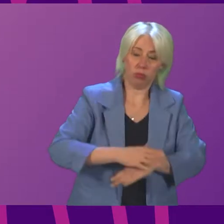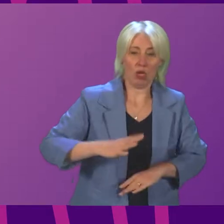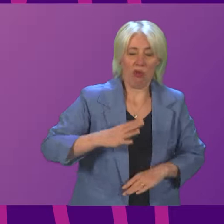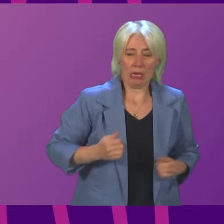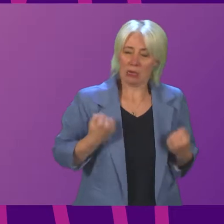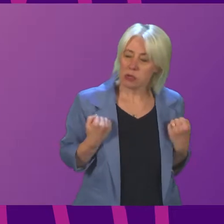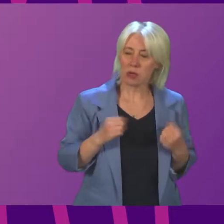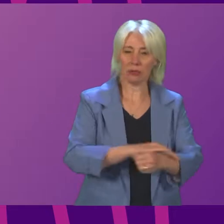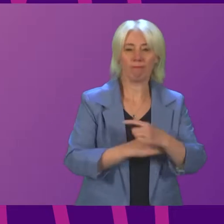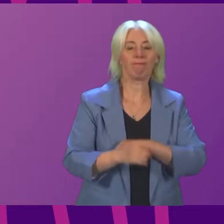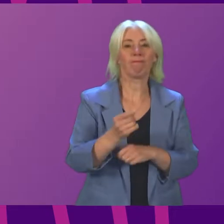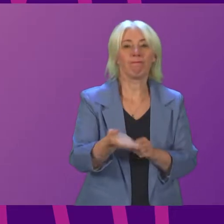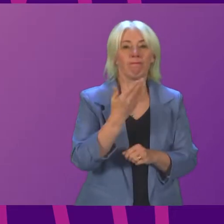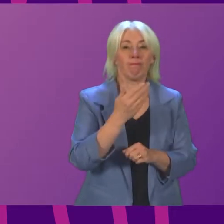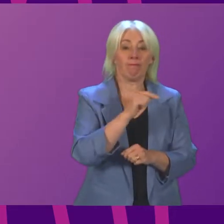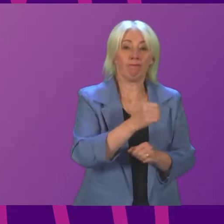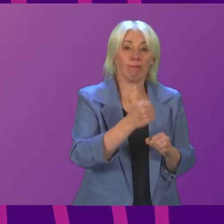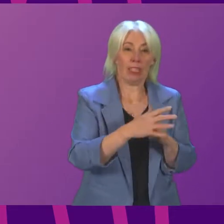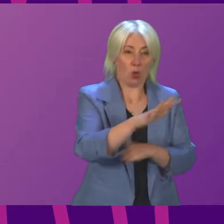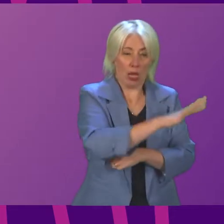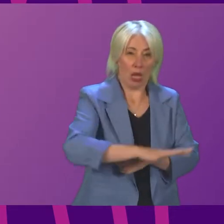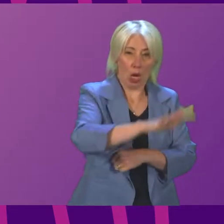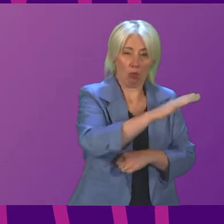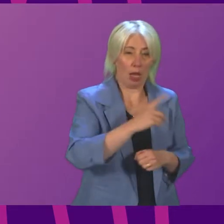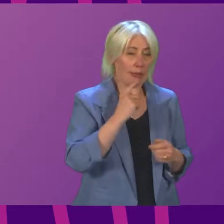hospital, there is a reported chronic shortage of staff across all departments.